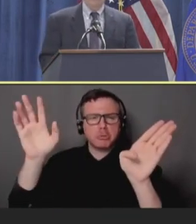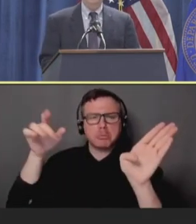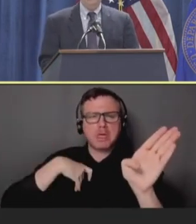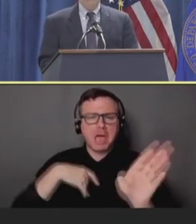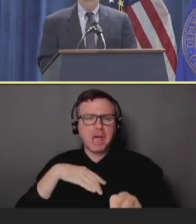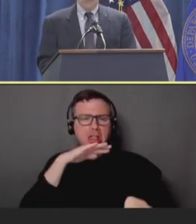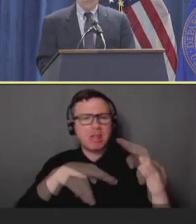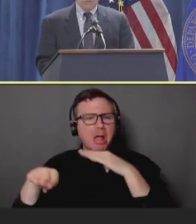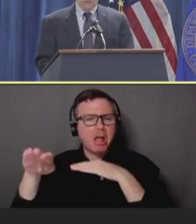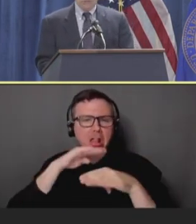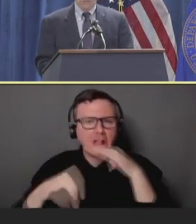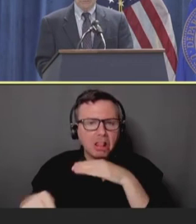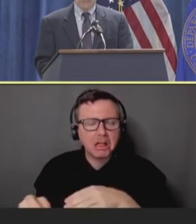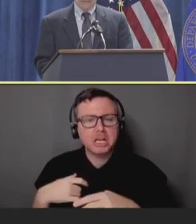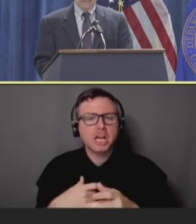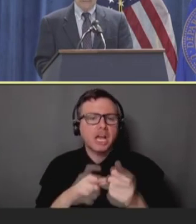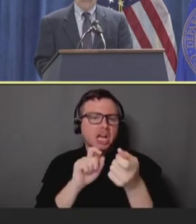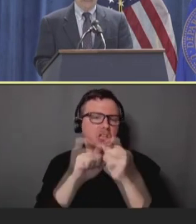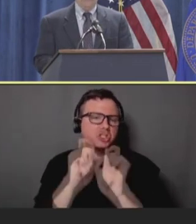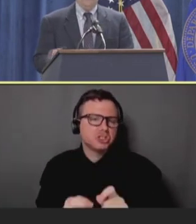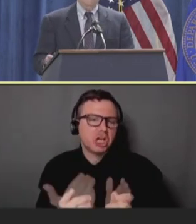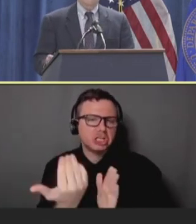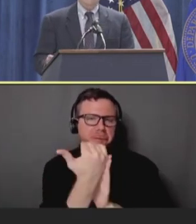It was constantly changing the guidelines.